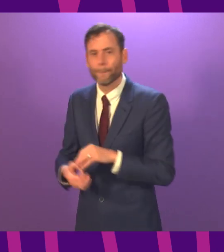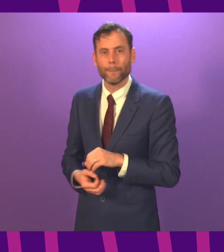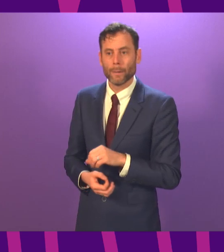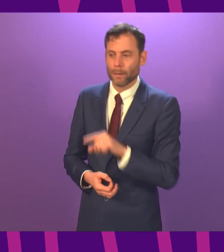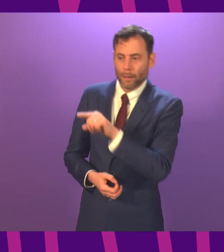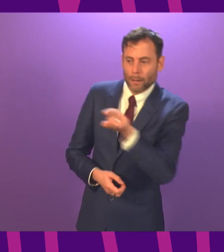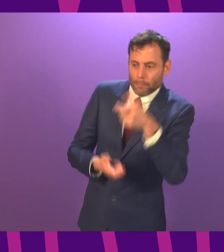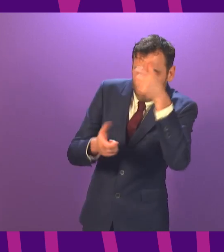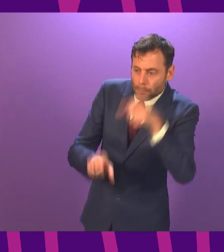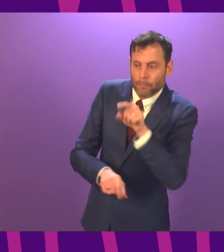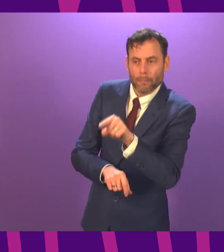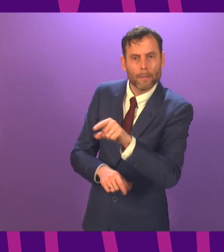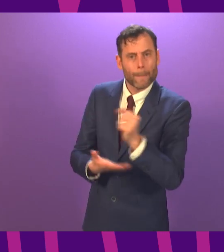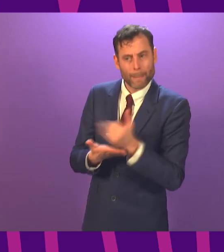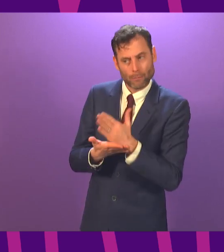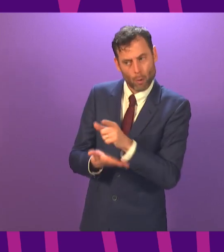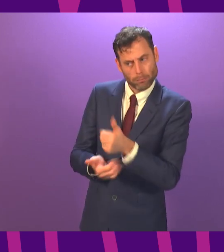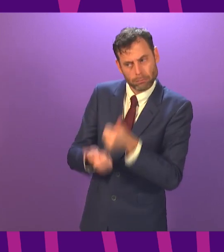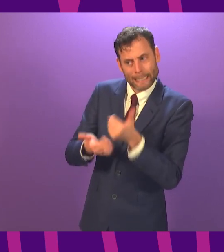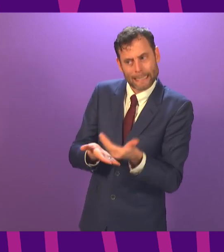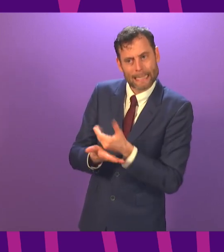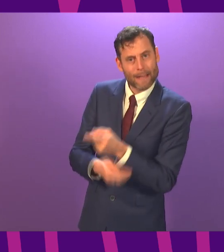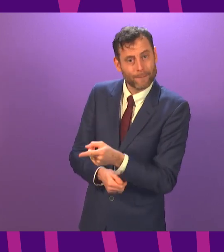as safe as possible. As it is for businesses, this continues to be an incredibly difficult